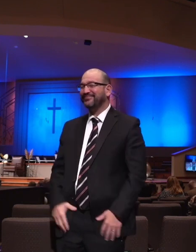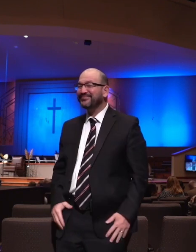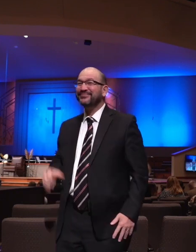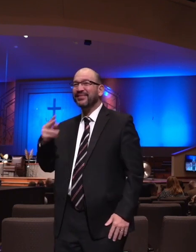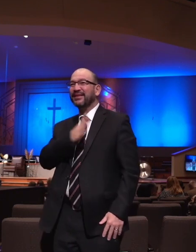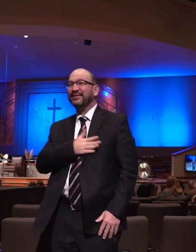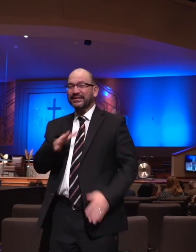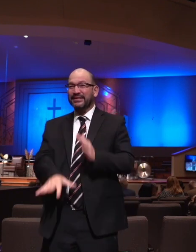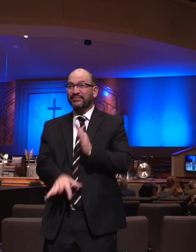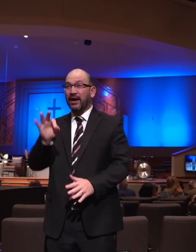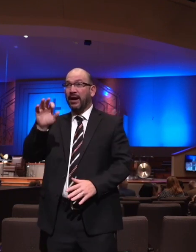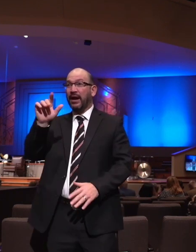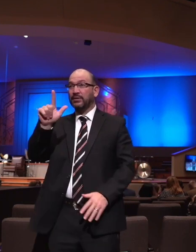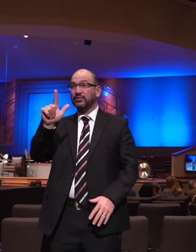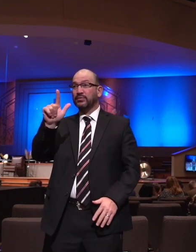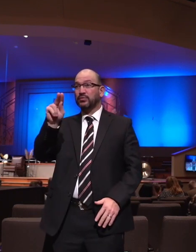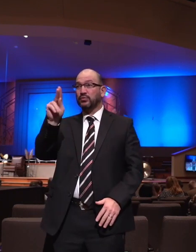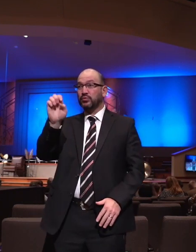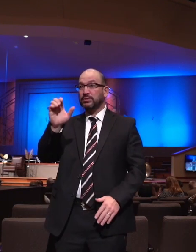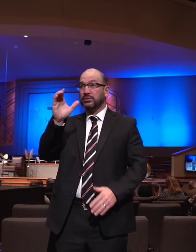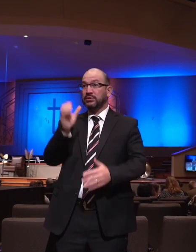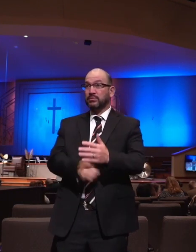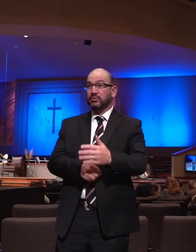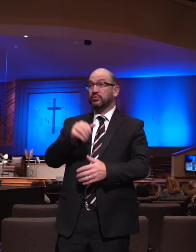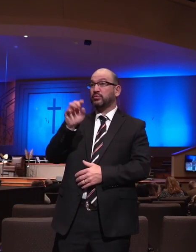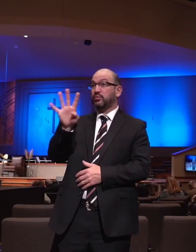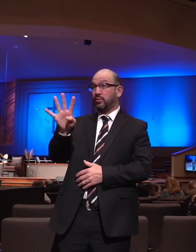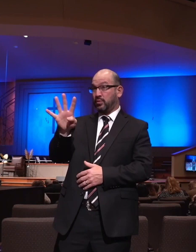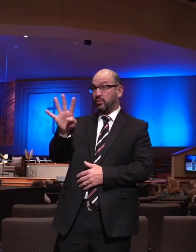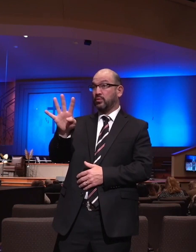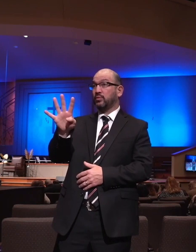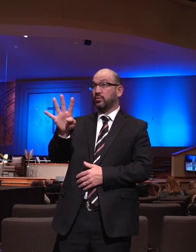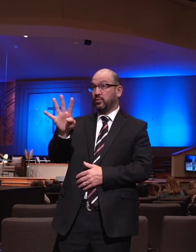to Luke chapter four it will not be our text we are going to be looking at